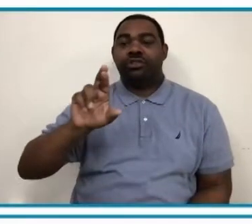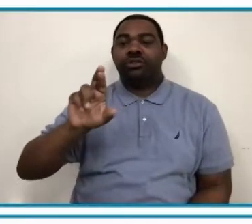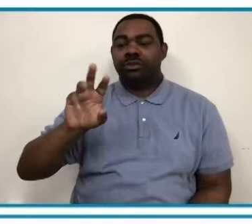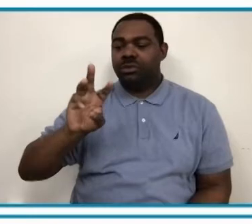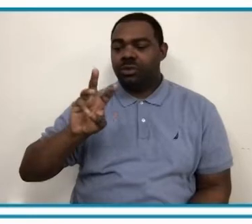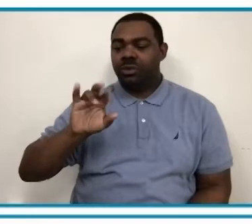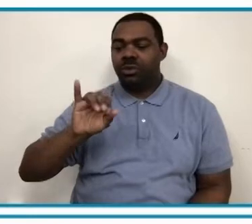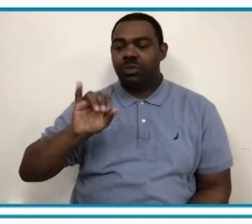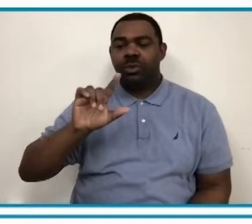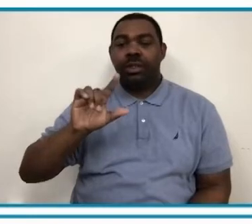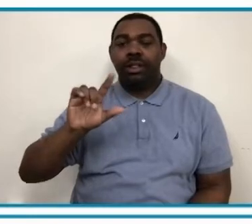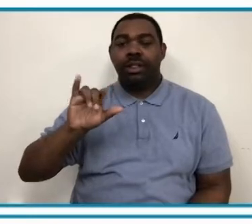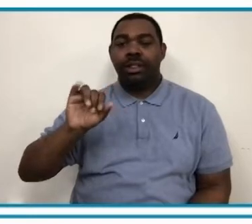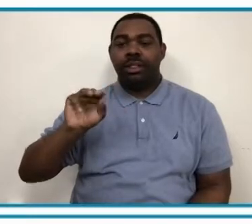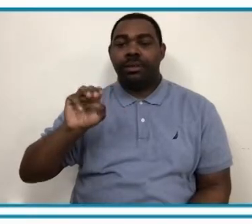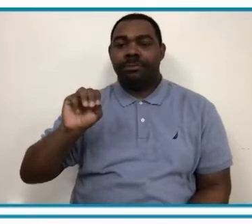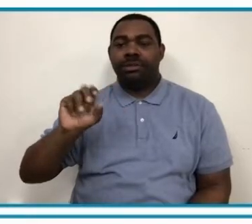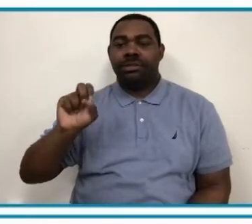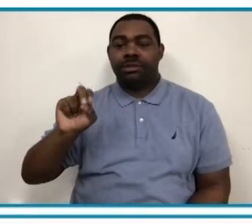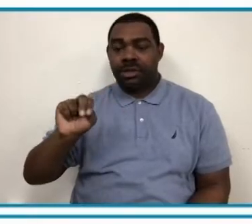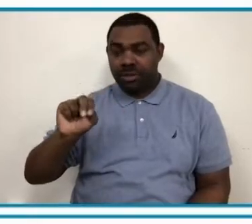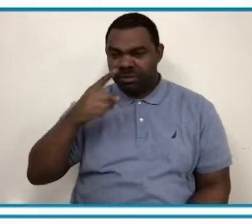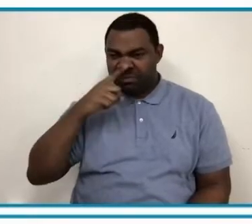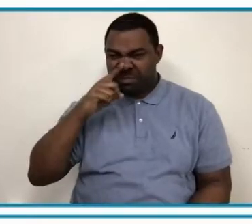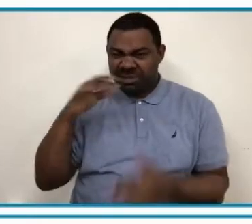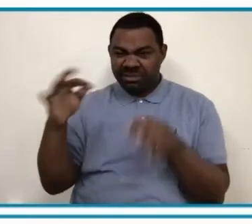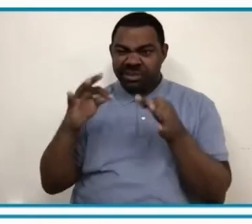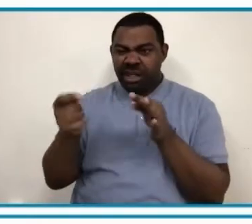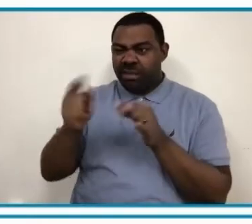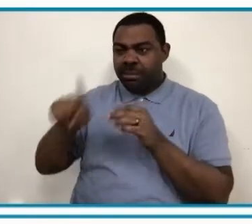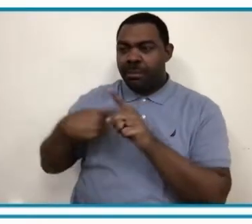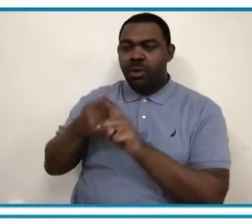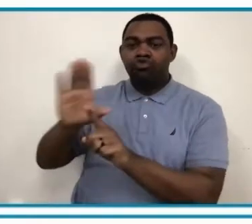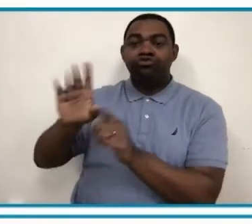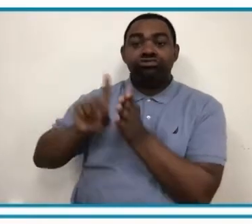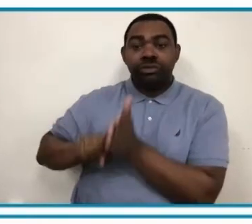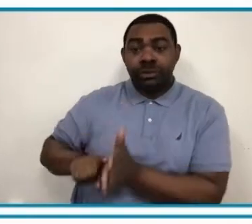And speak a little bit about his research as well. Hi, Dr. Williamson.